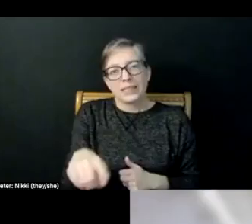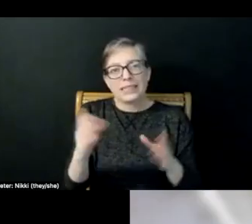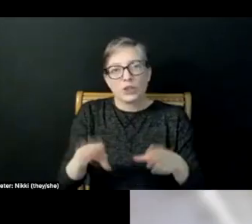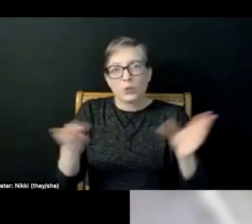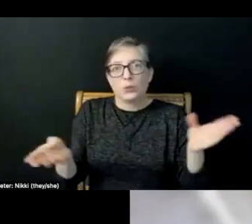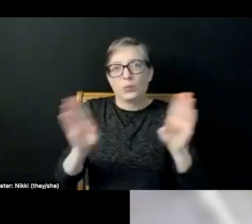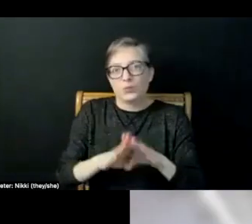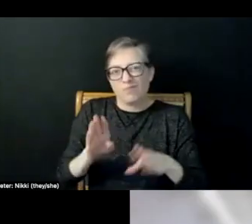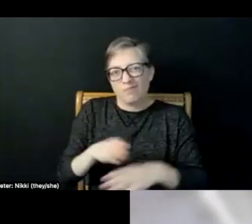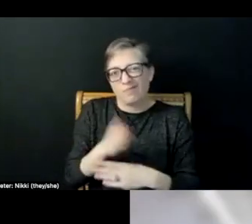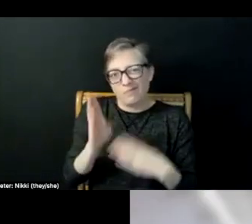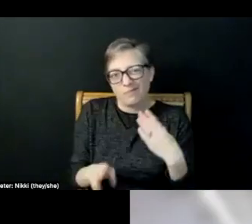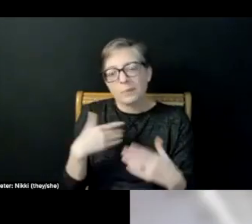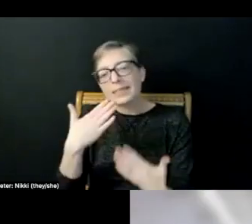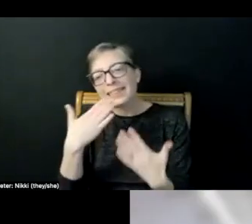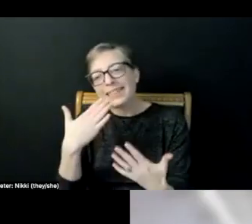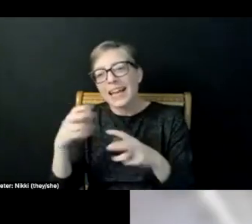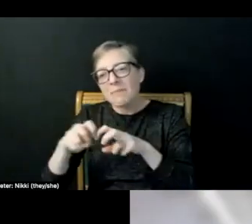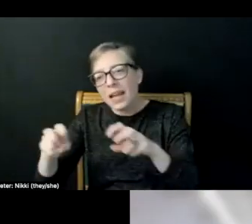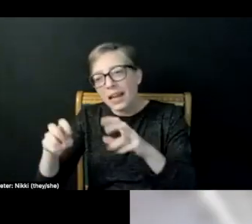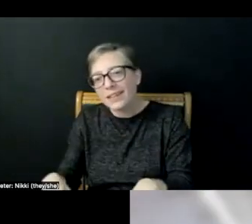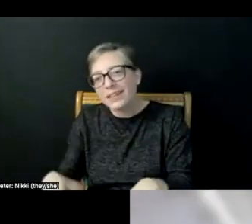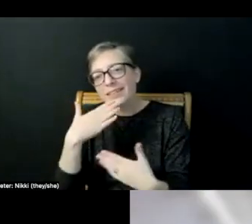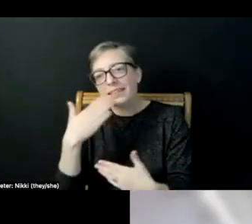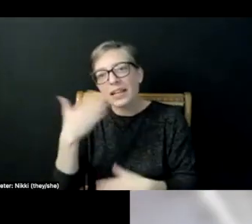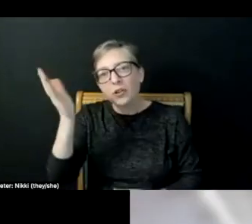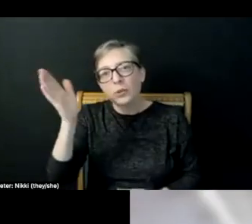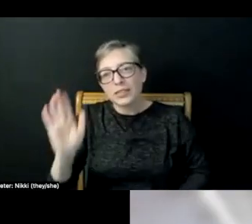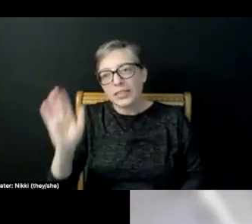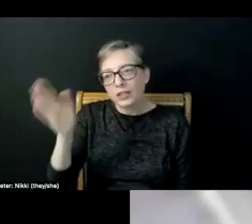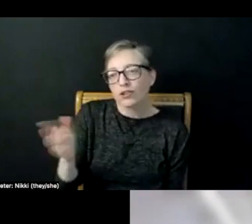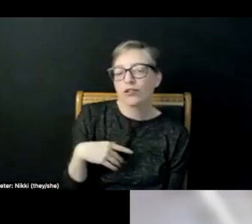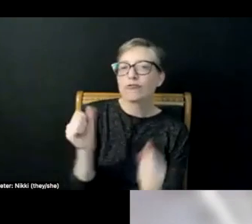all your wonderful input and everyone for your wonderful questions.